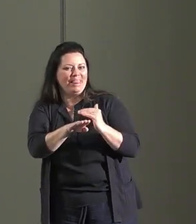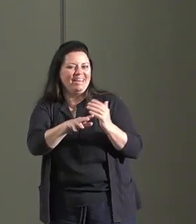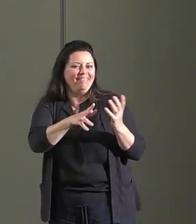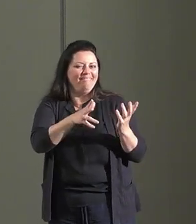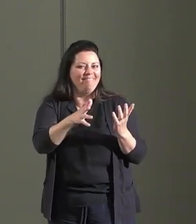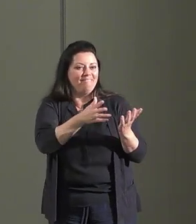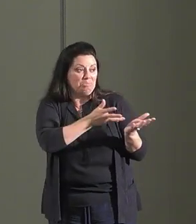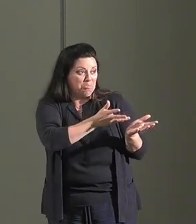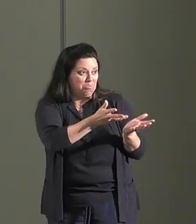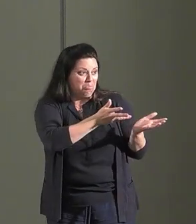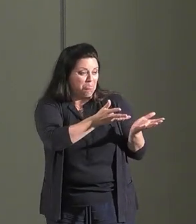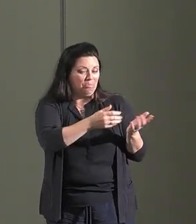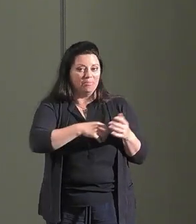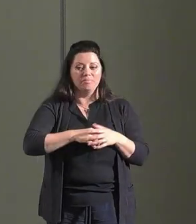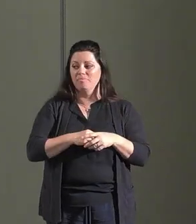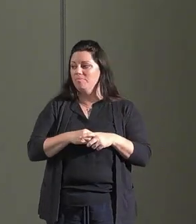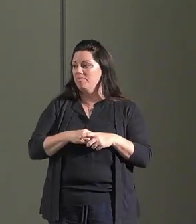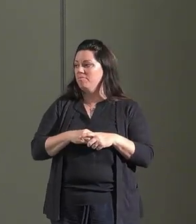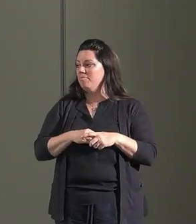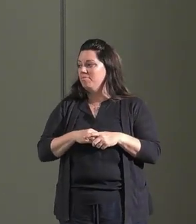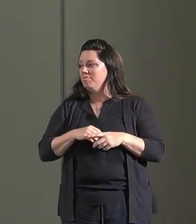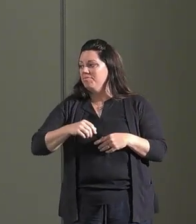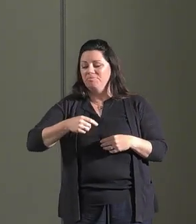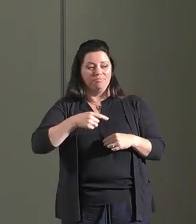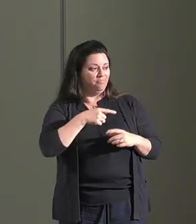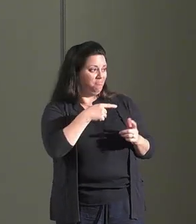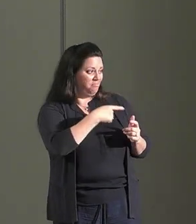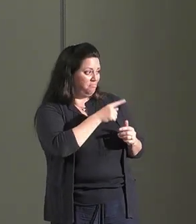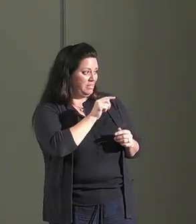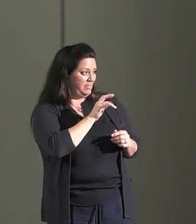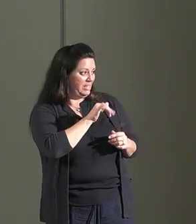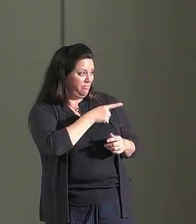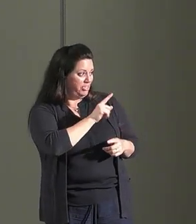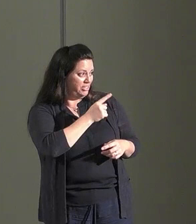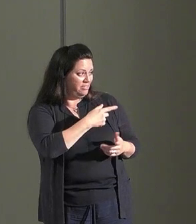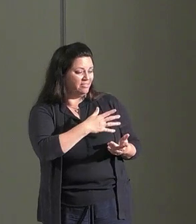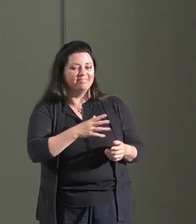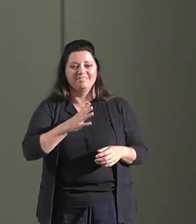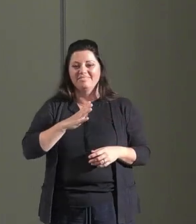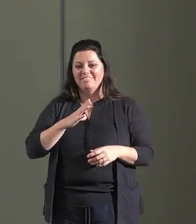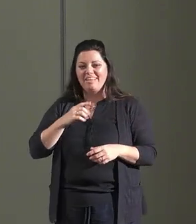Go ahead. >> TIFFANY: I will go first. Thank you Jen. And